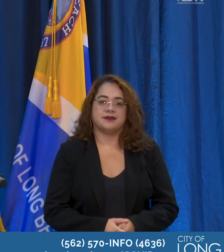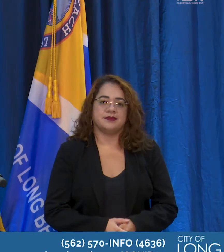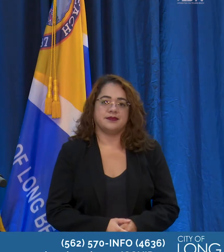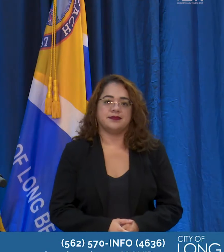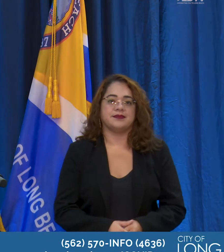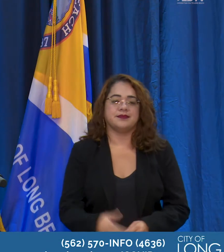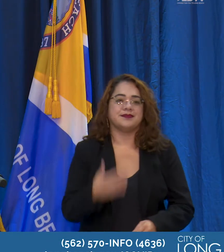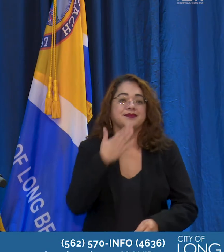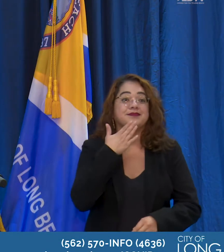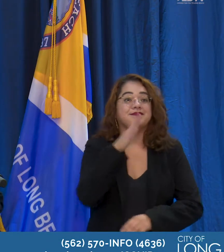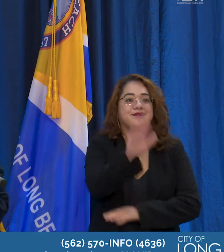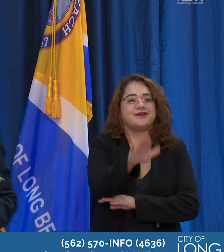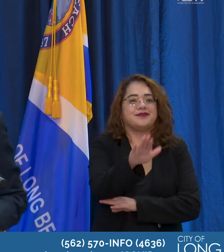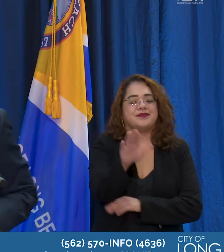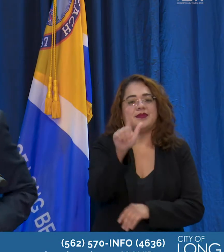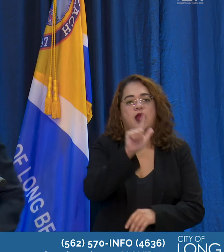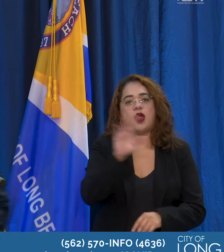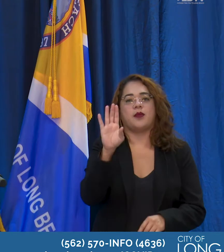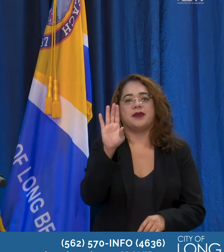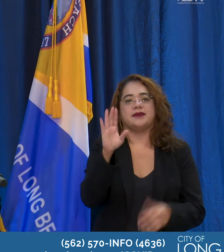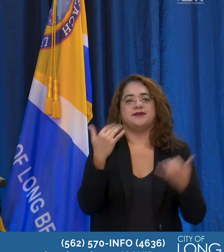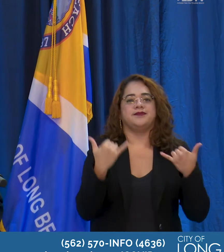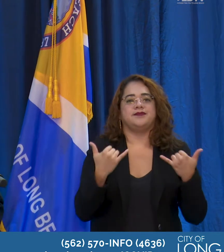Good afternoon Long Beach and today of course, is our briefing for